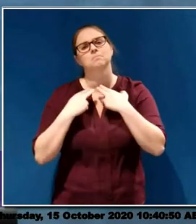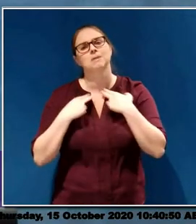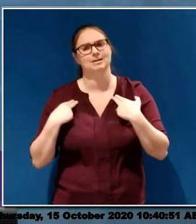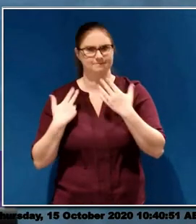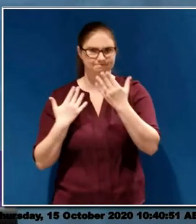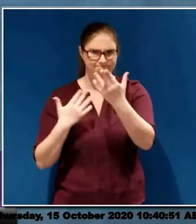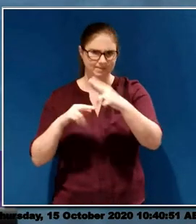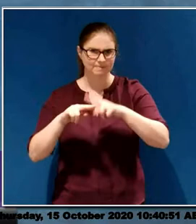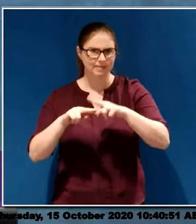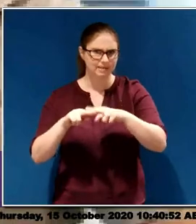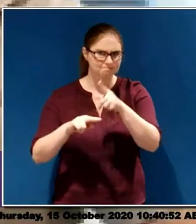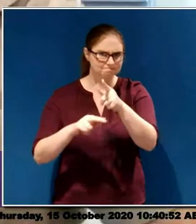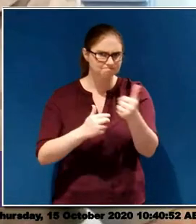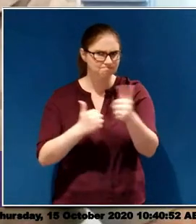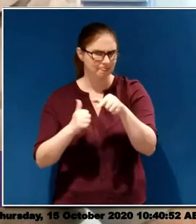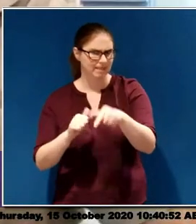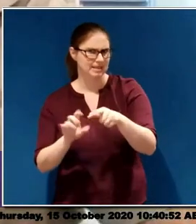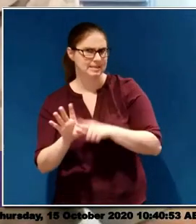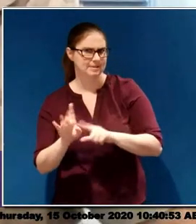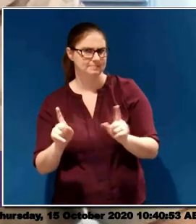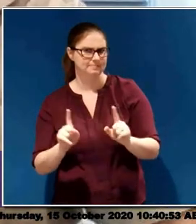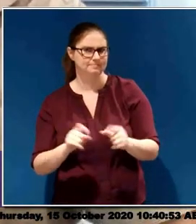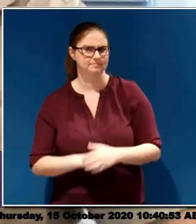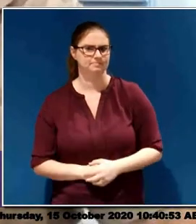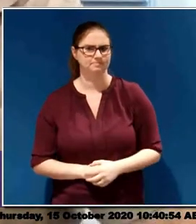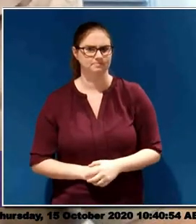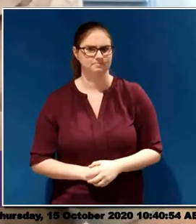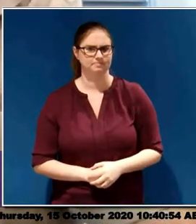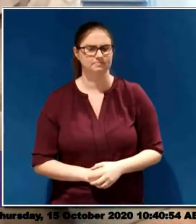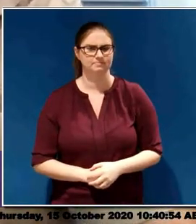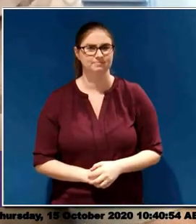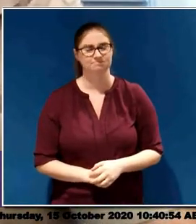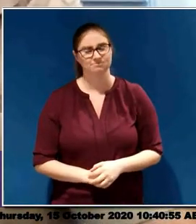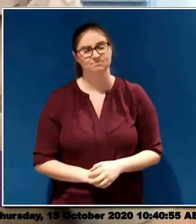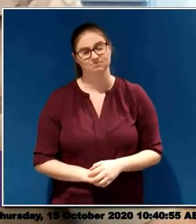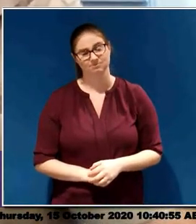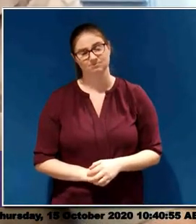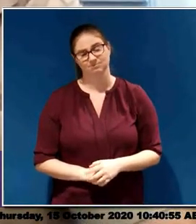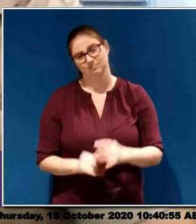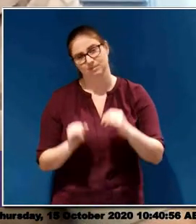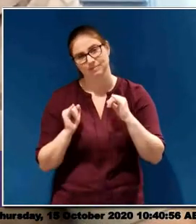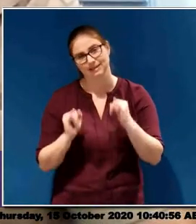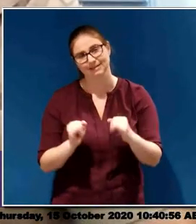That was pretty bad. I think it's just frustrating, you know.